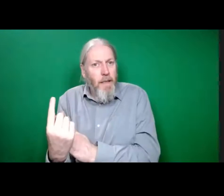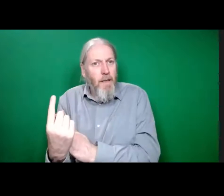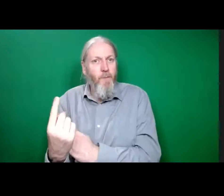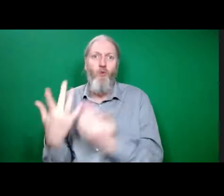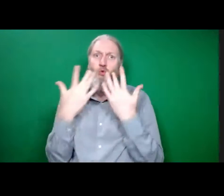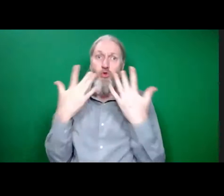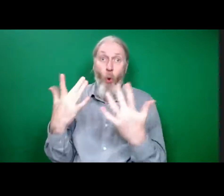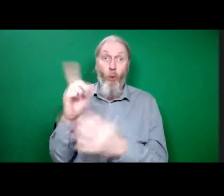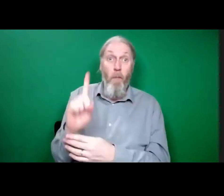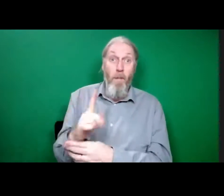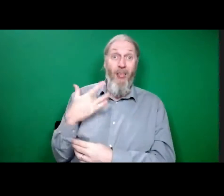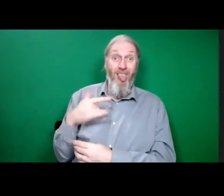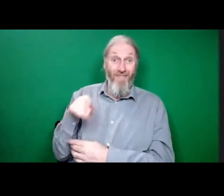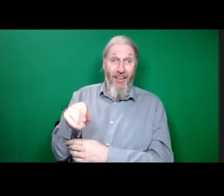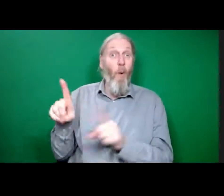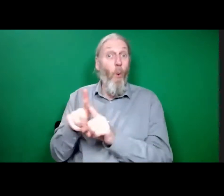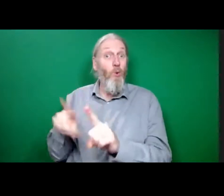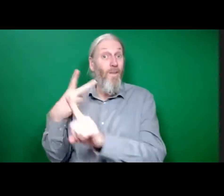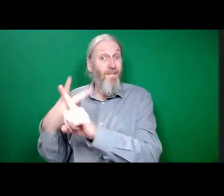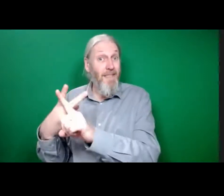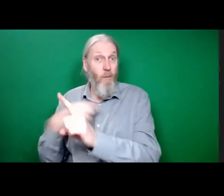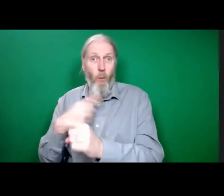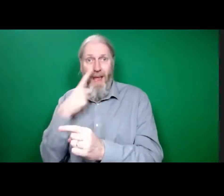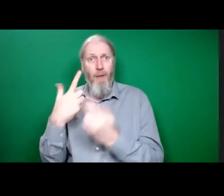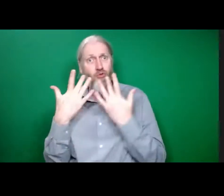the potential in creating public spaces, places, events, and activities.